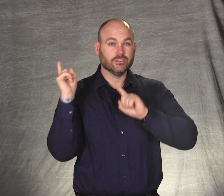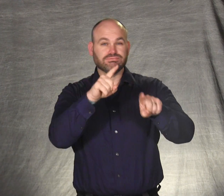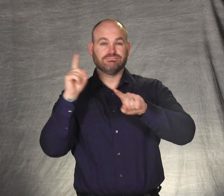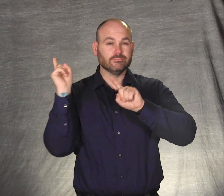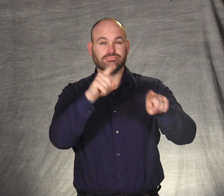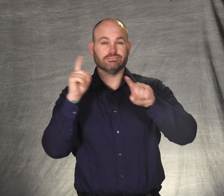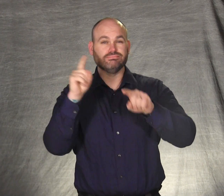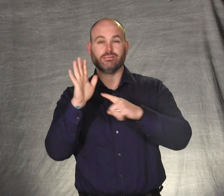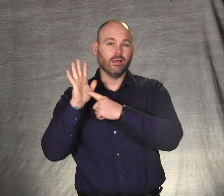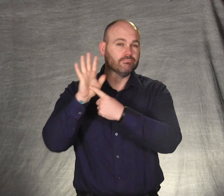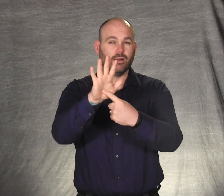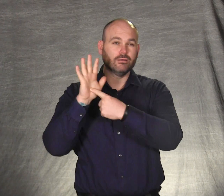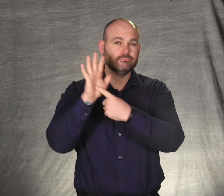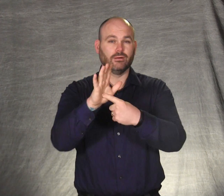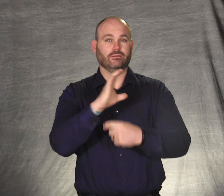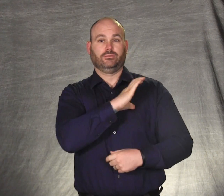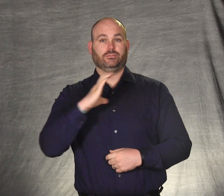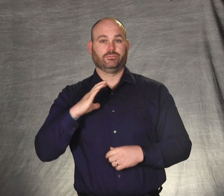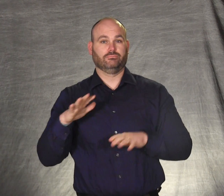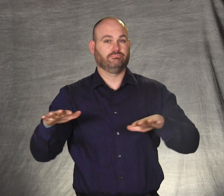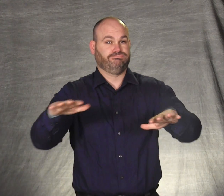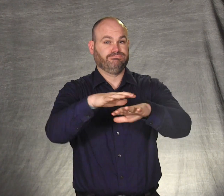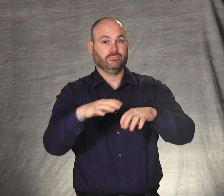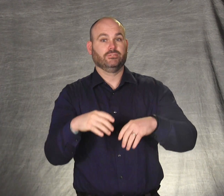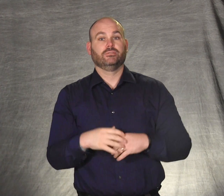who testified in support of the bill.